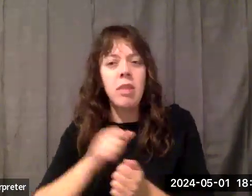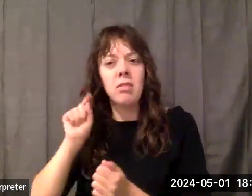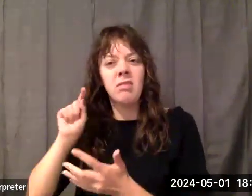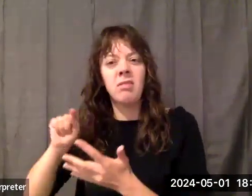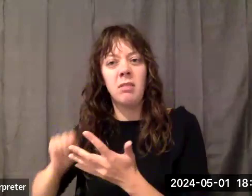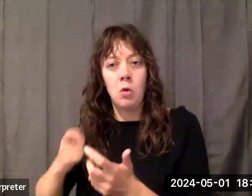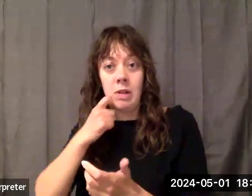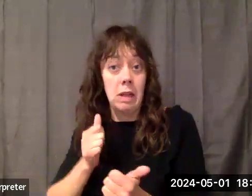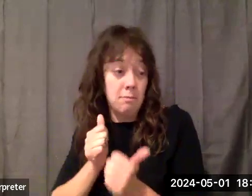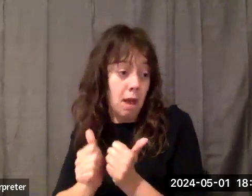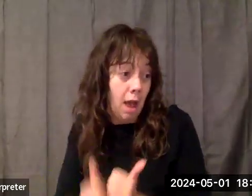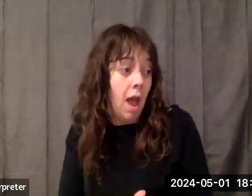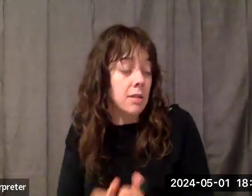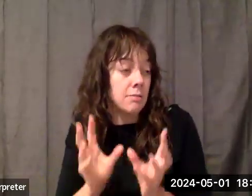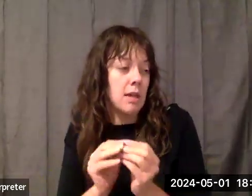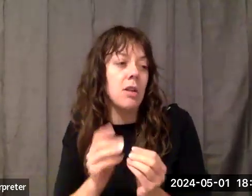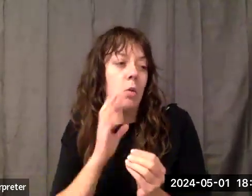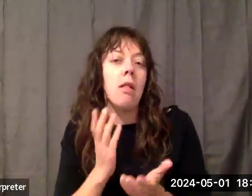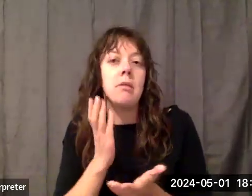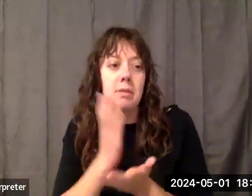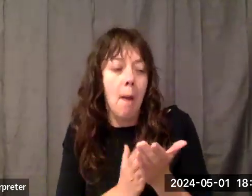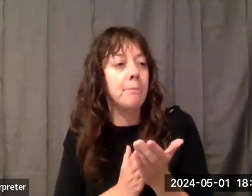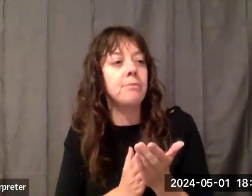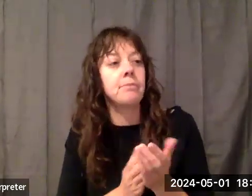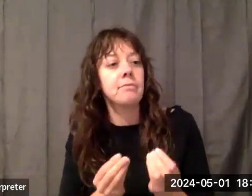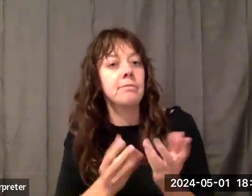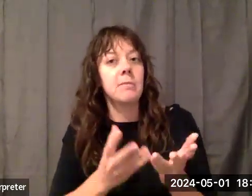in this last session. So you will be seeing fees reduced substantially